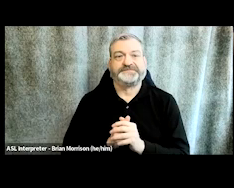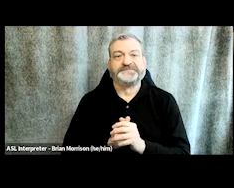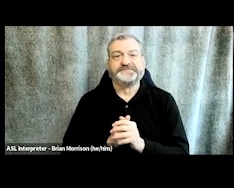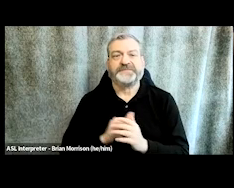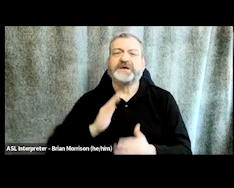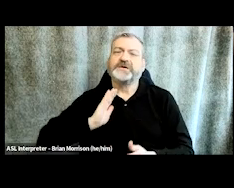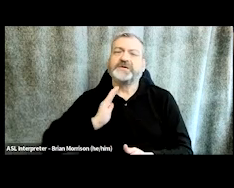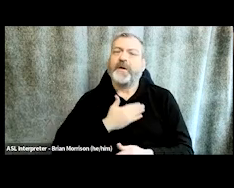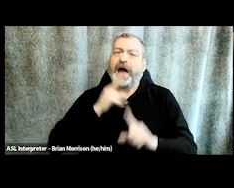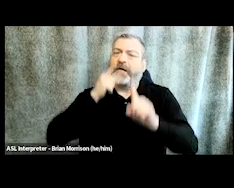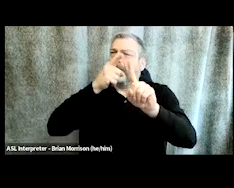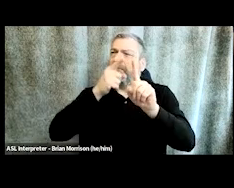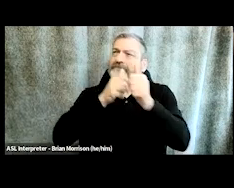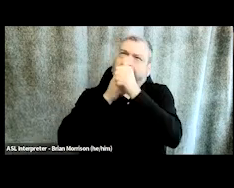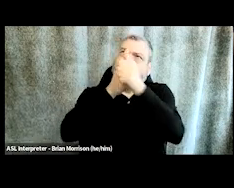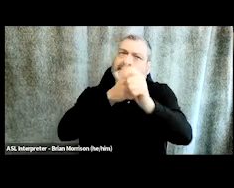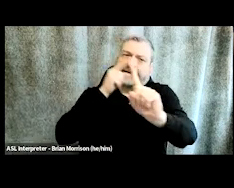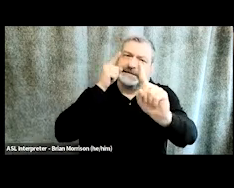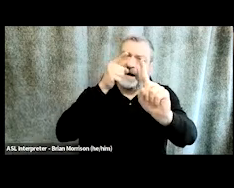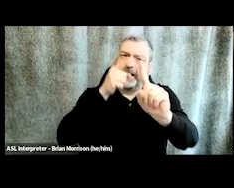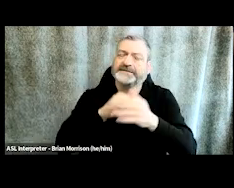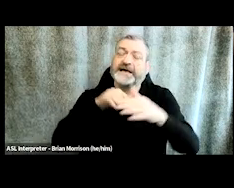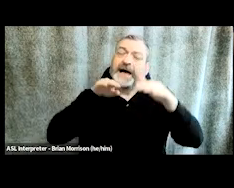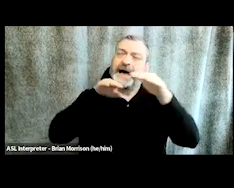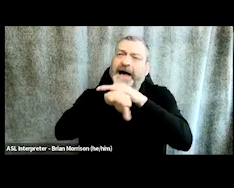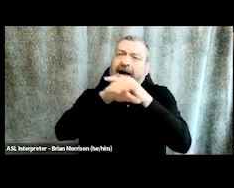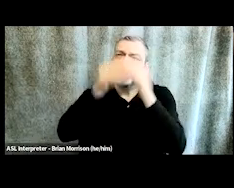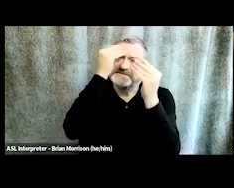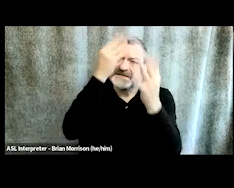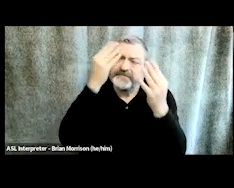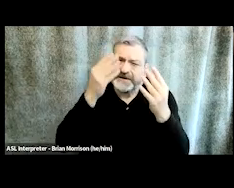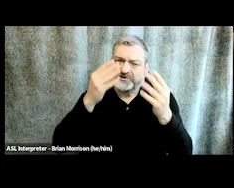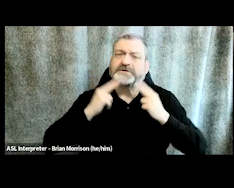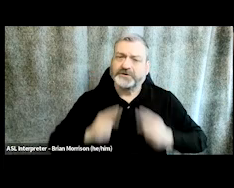which is access to information is a human right. And we've crafted a lot of our approach